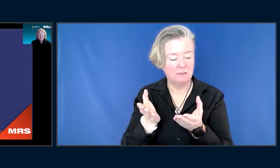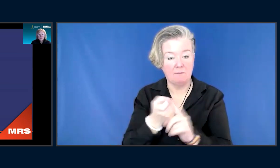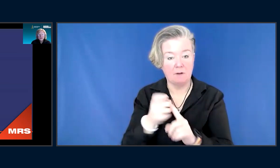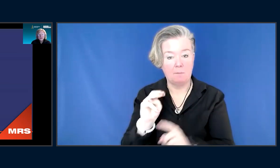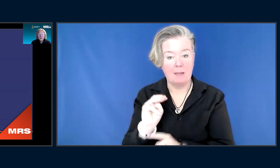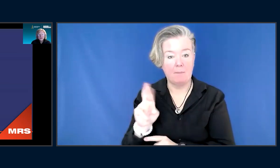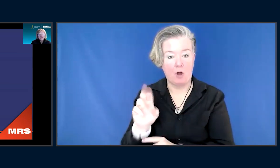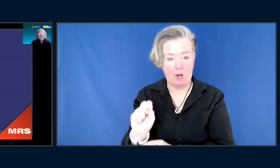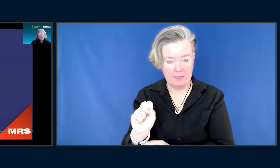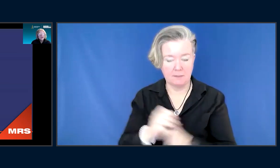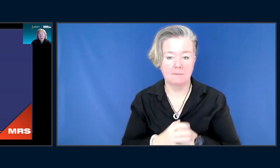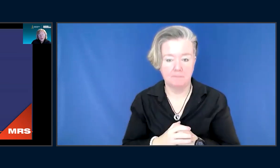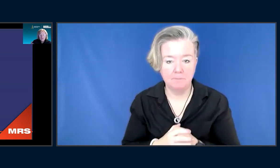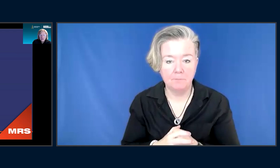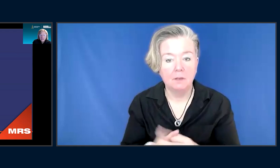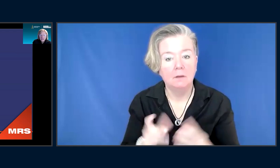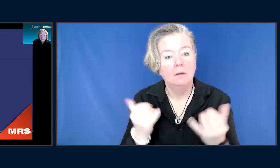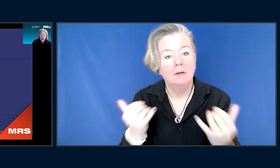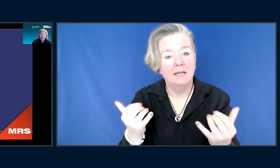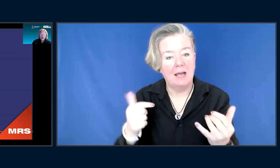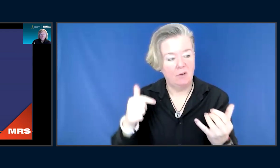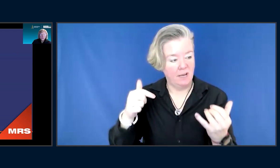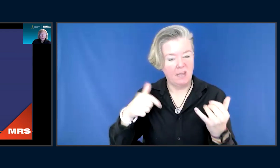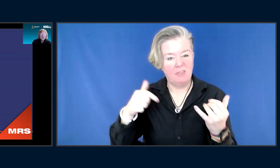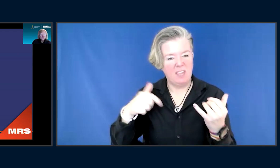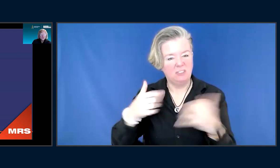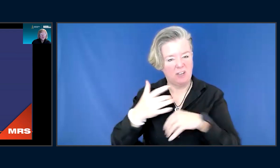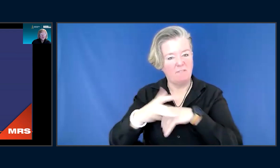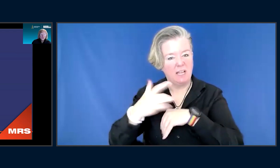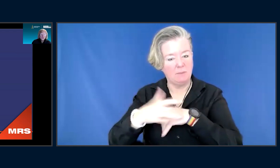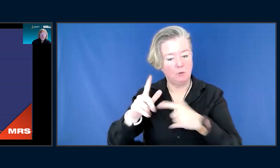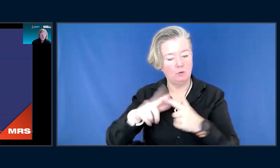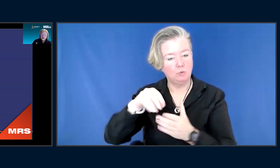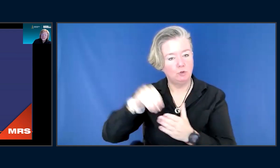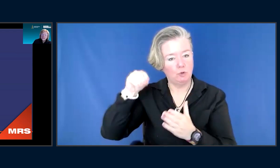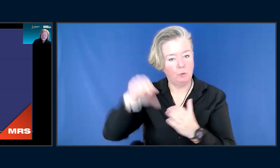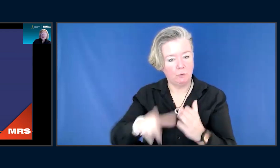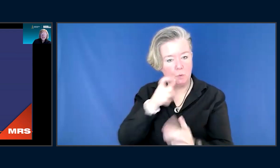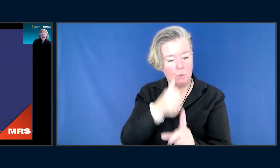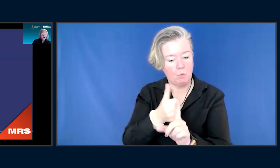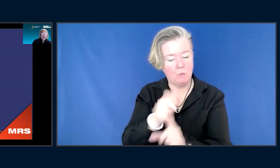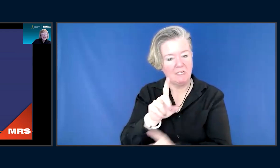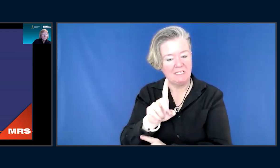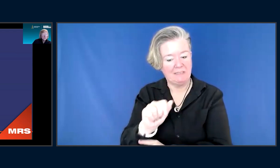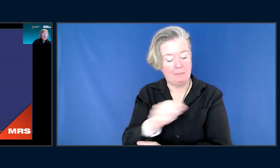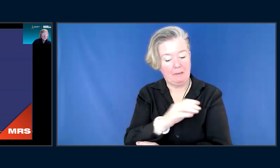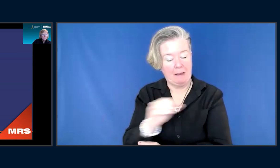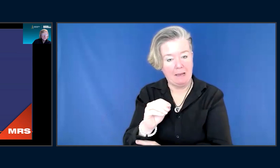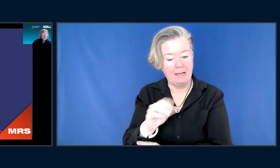through Michigan Rehabilitation Services. Now, these are available to students who are disabled